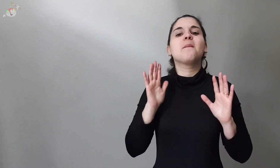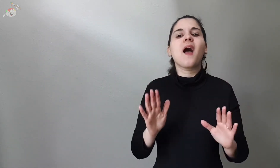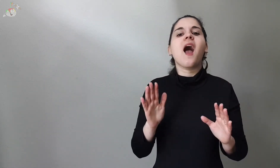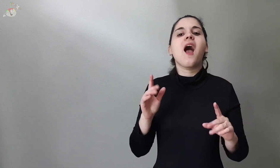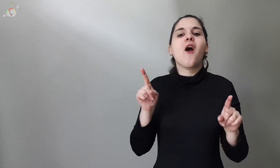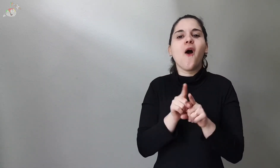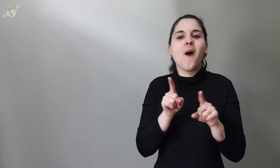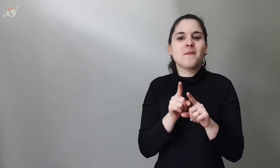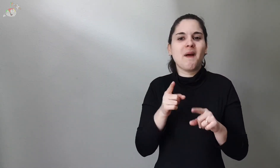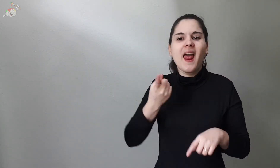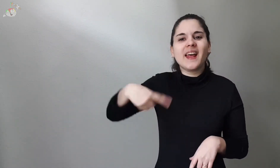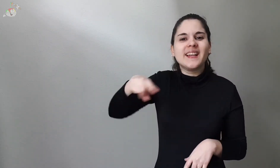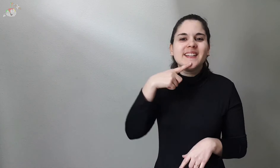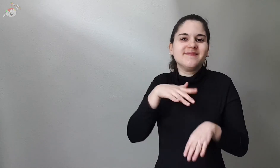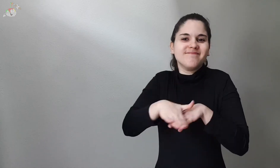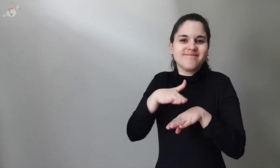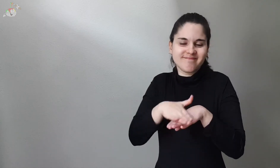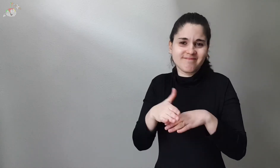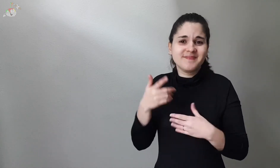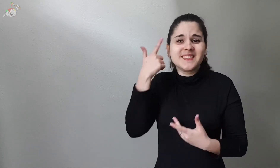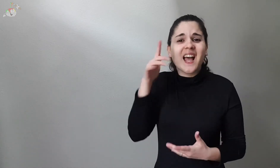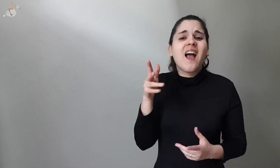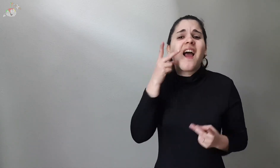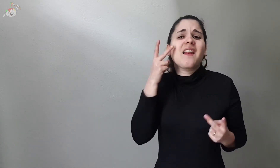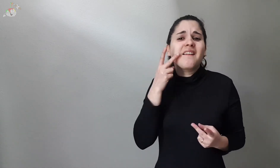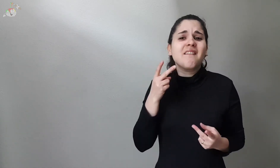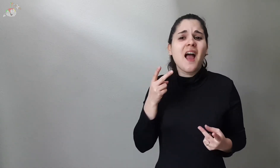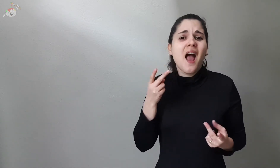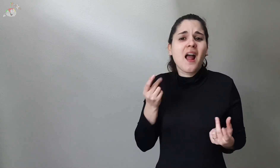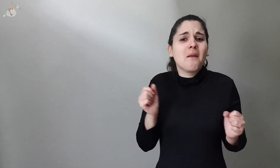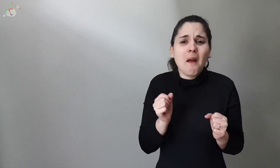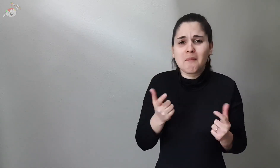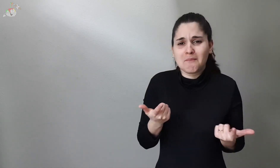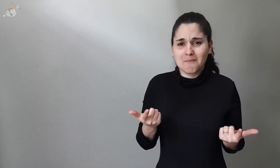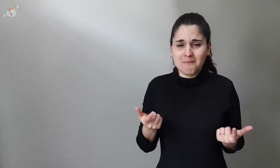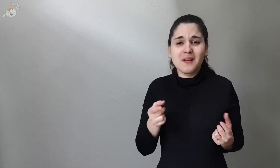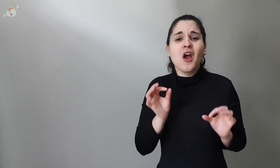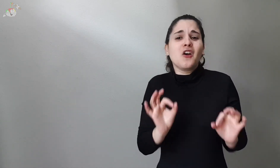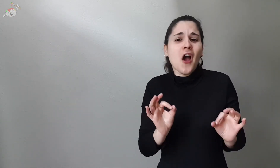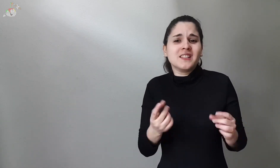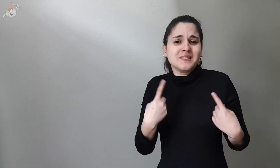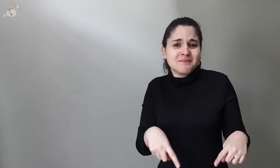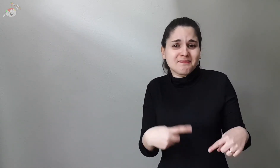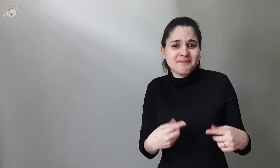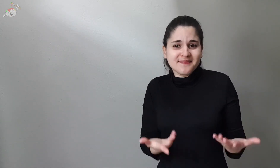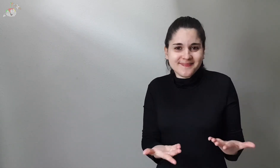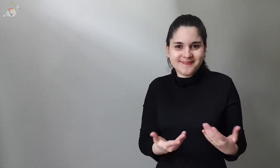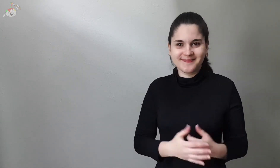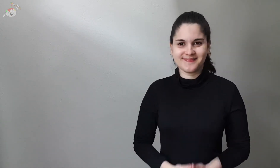but those who are used to it are not afraid because this is Carnival.